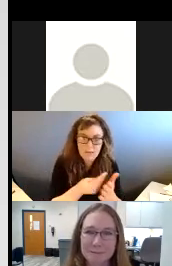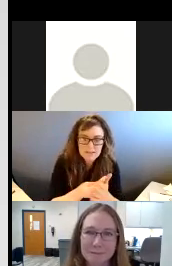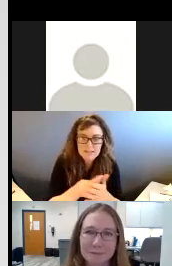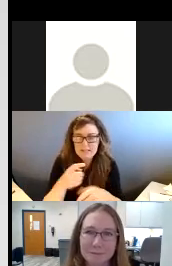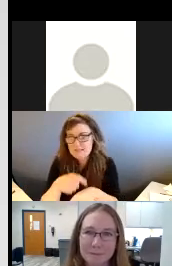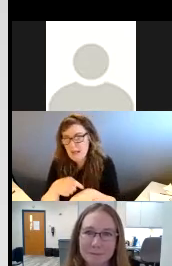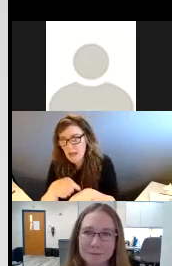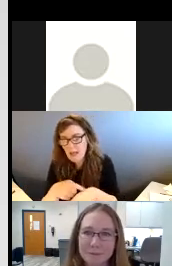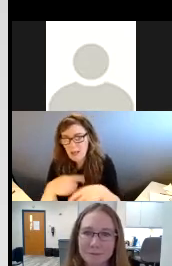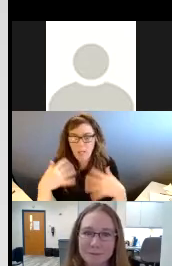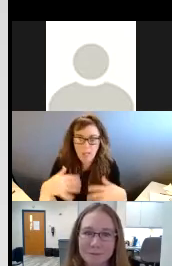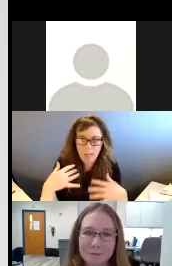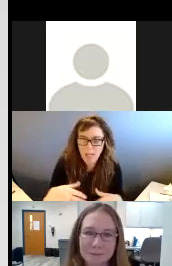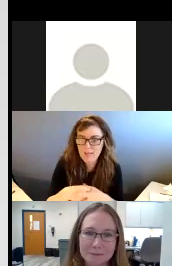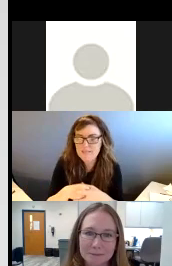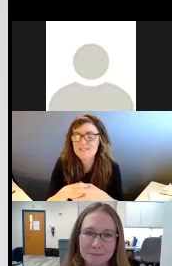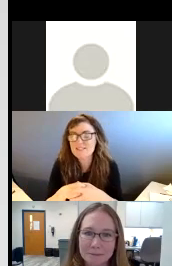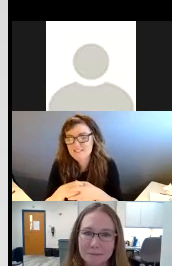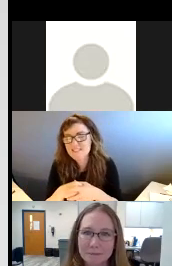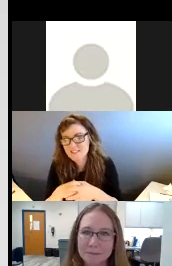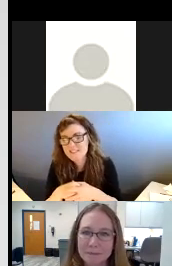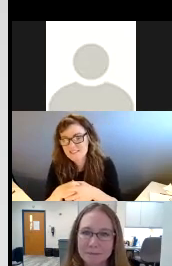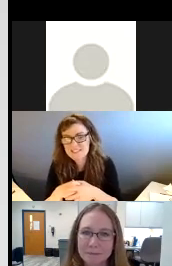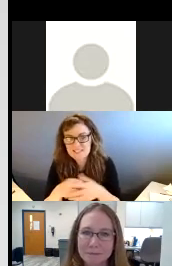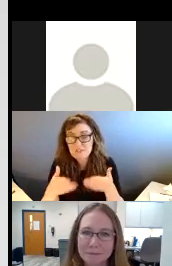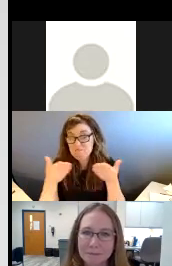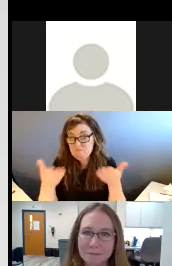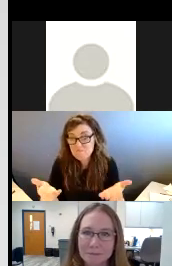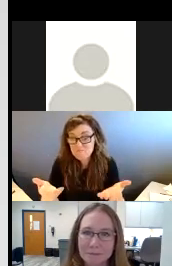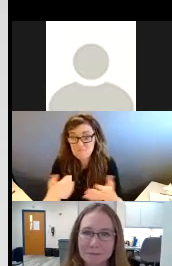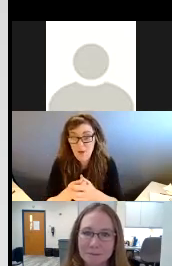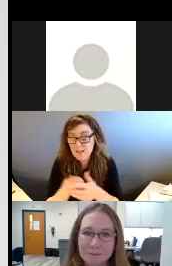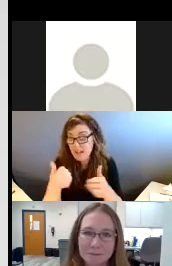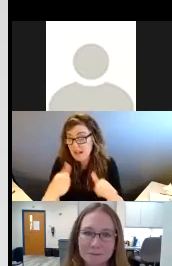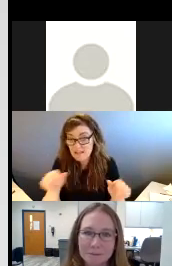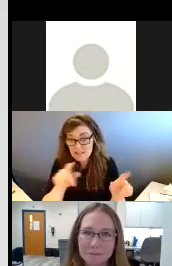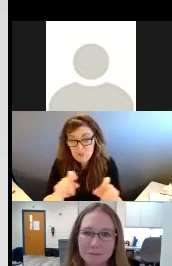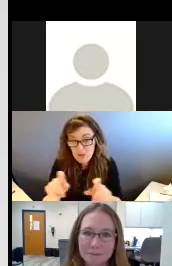SO, PLEASE FEEL FREE TO CHIME IN WITH SOME QUESTIONS IF YOU -- I DO SEE ONE HAND RAISED.